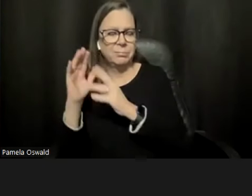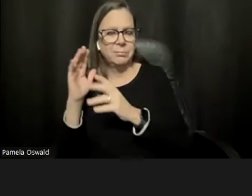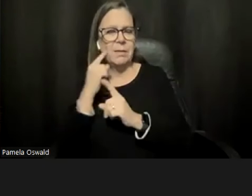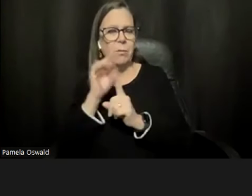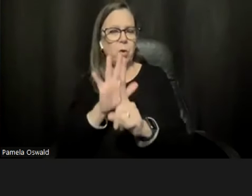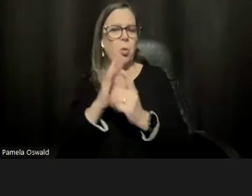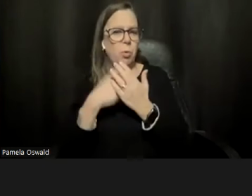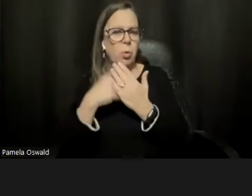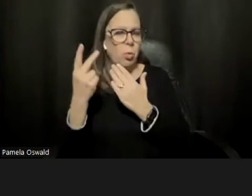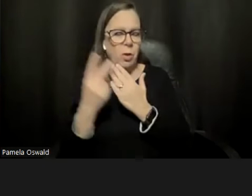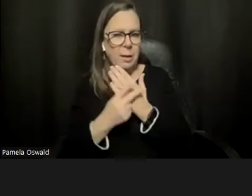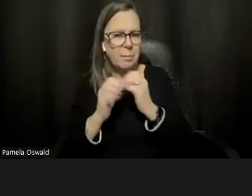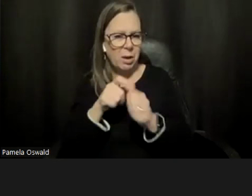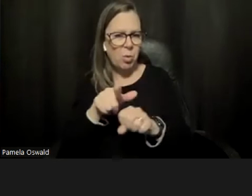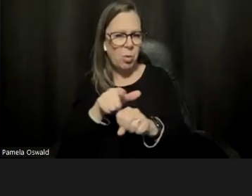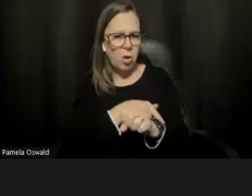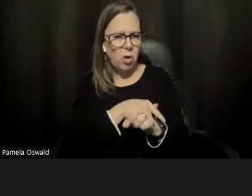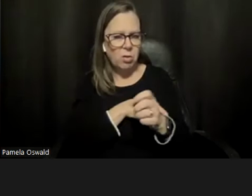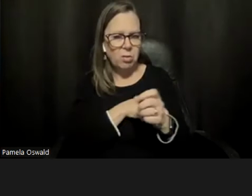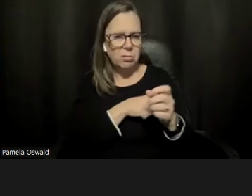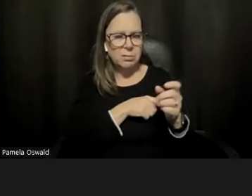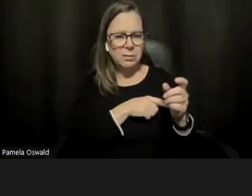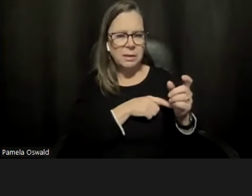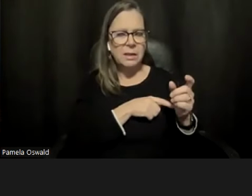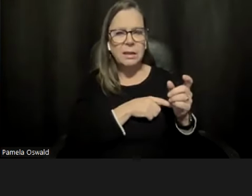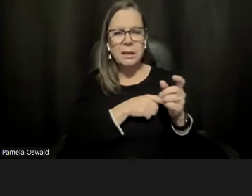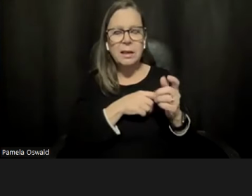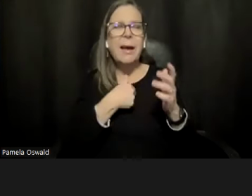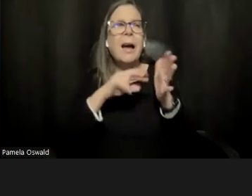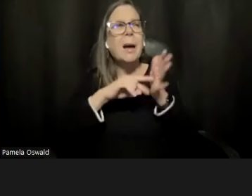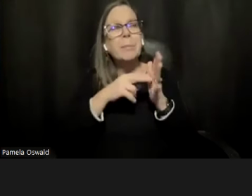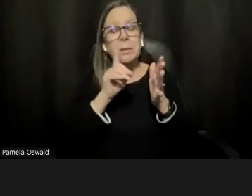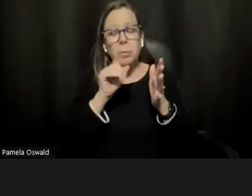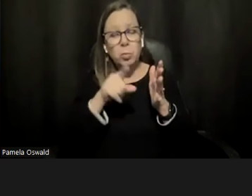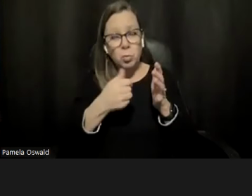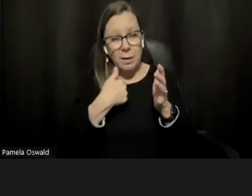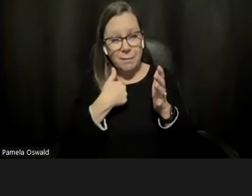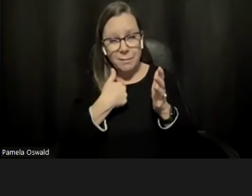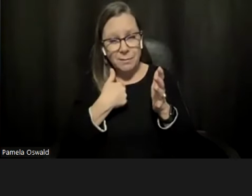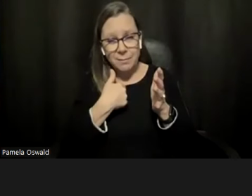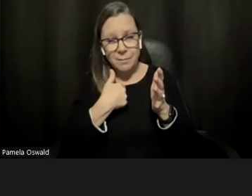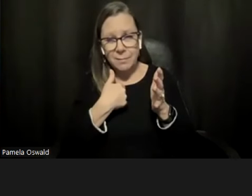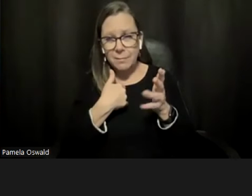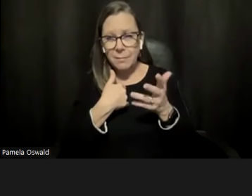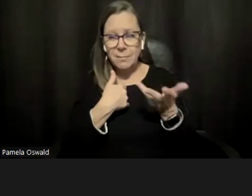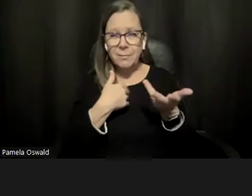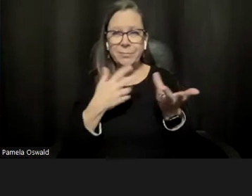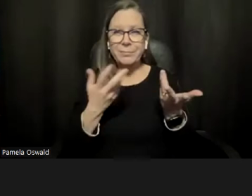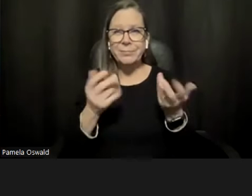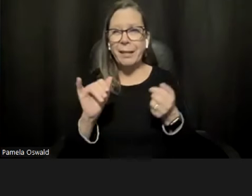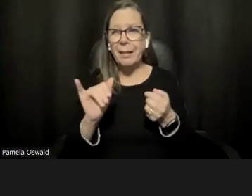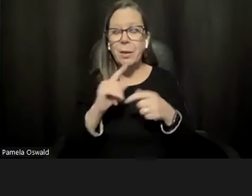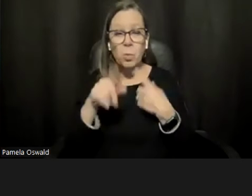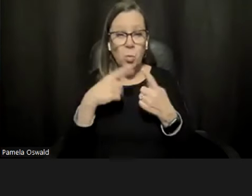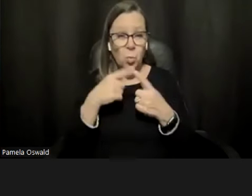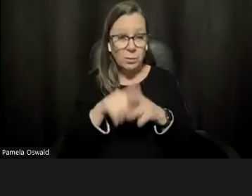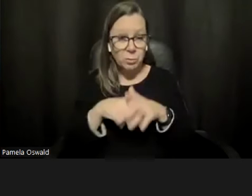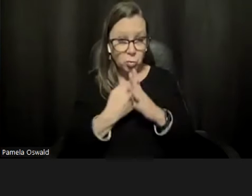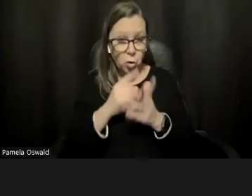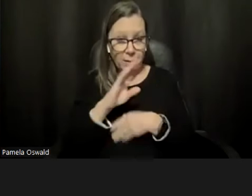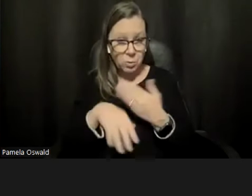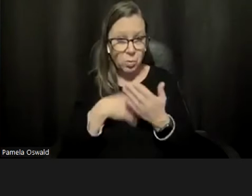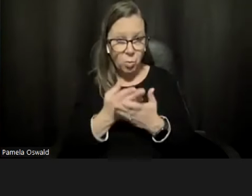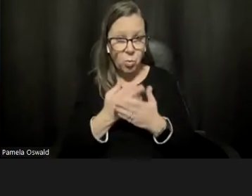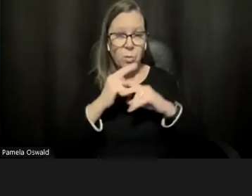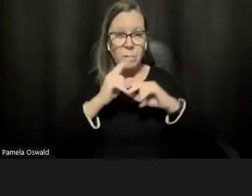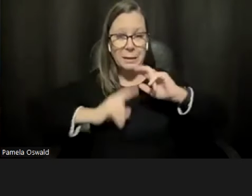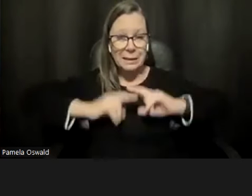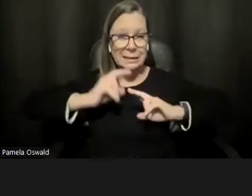Do you have when you started this whole building and building?